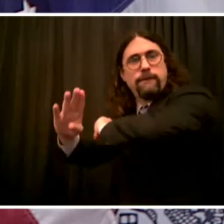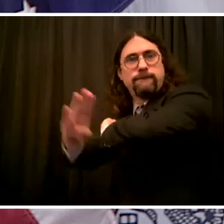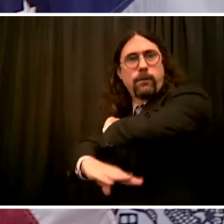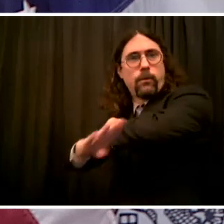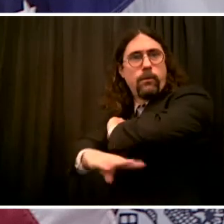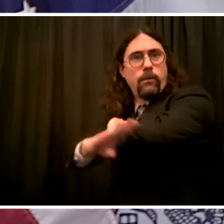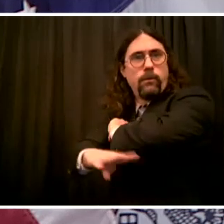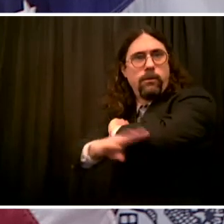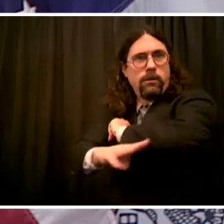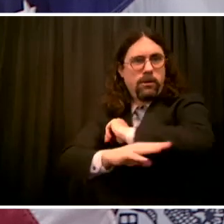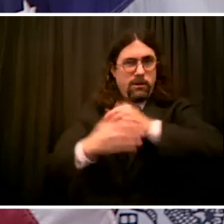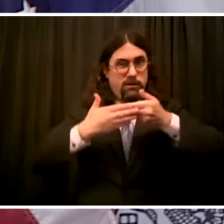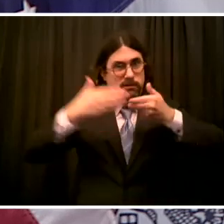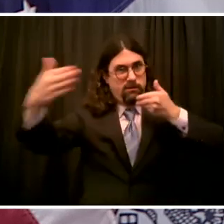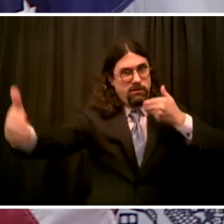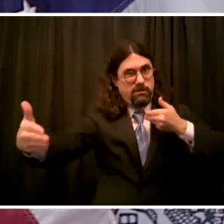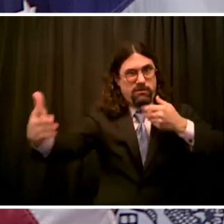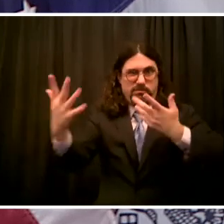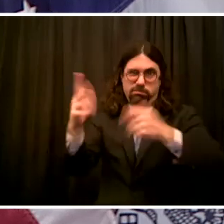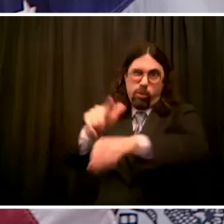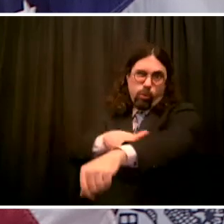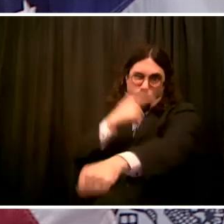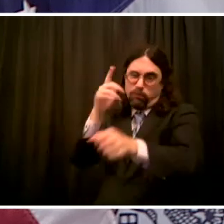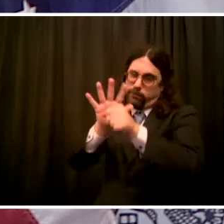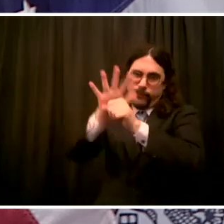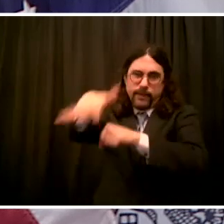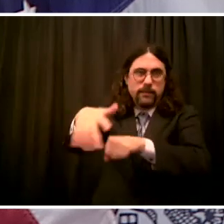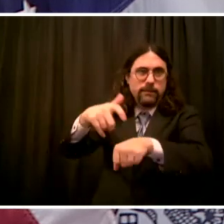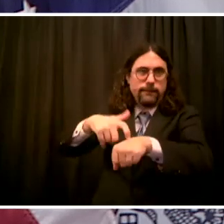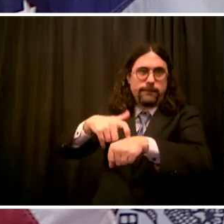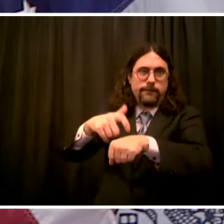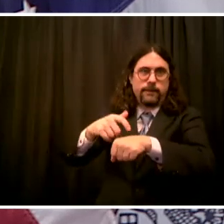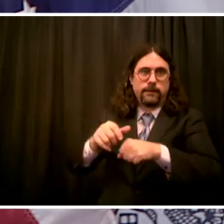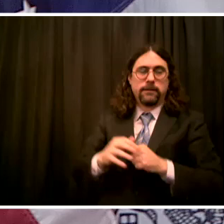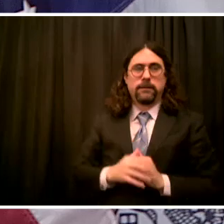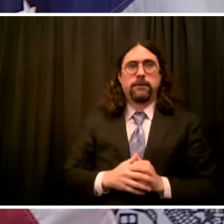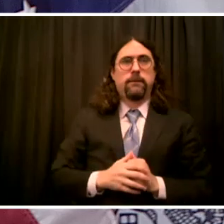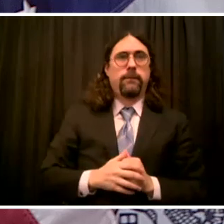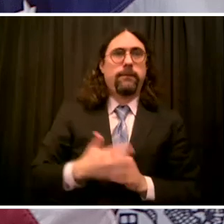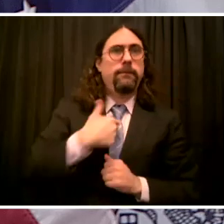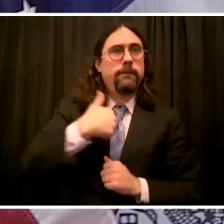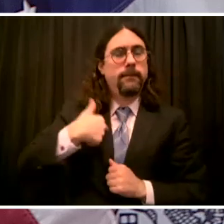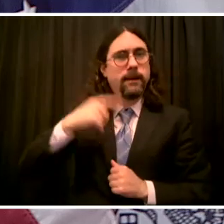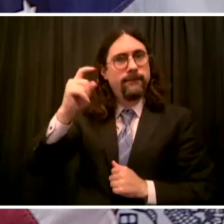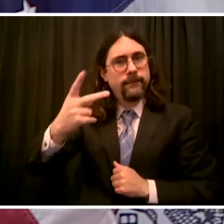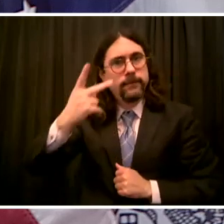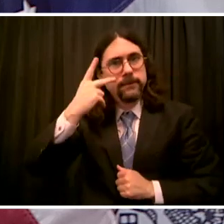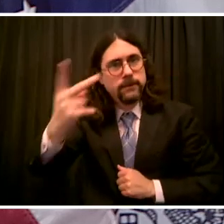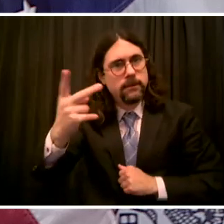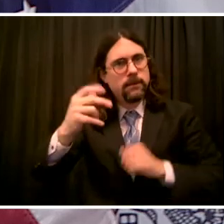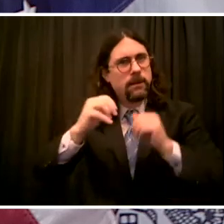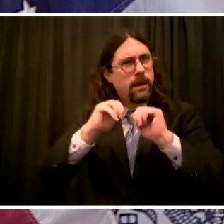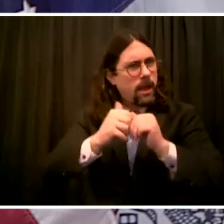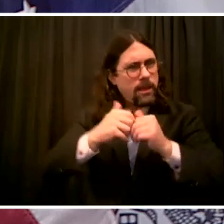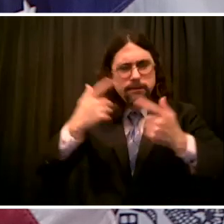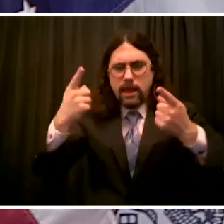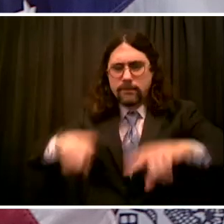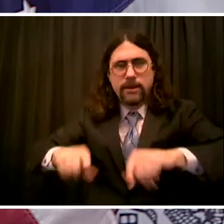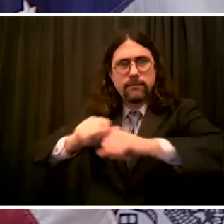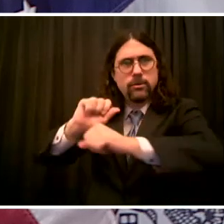TIME. WE NEED TO SEE A COURSE.